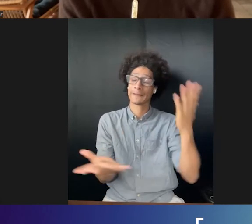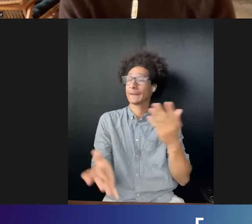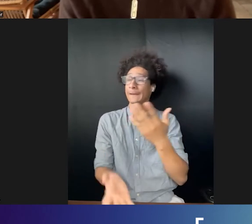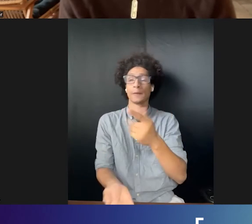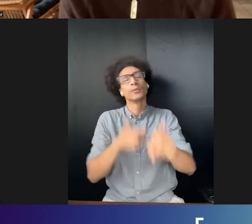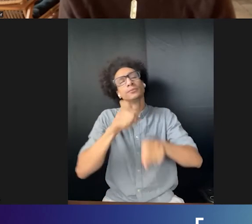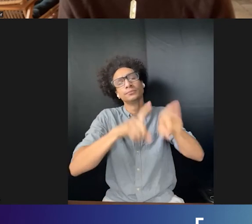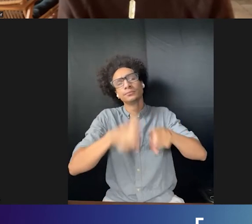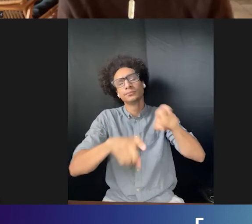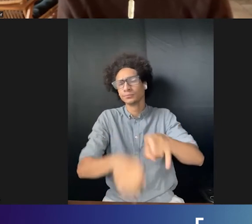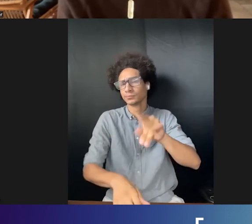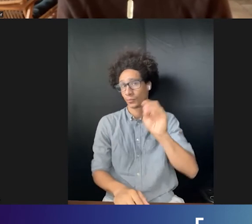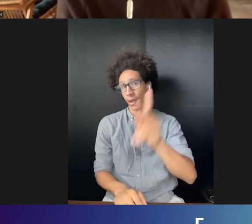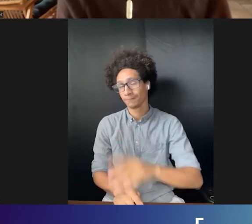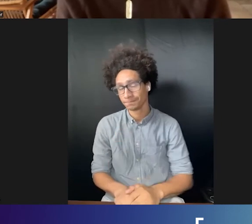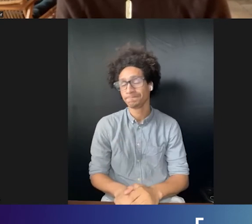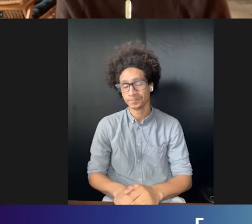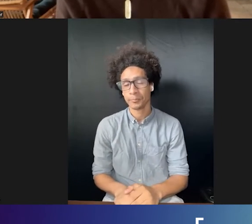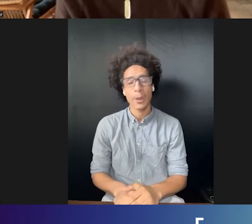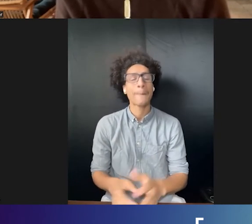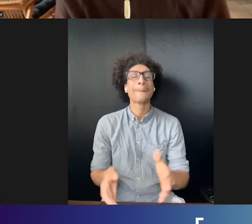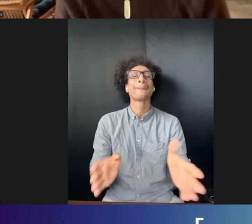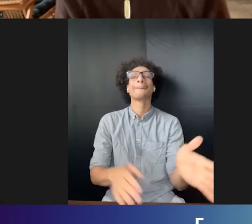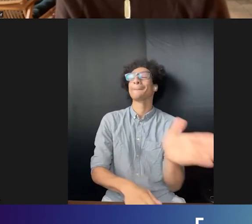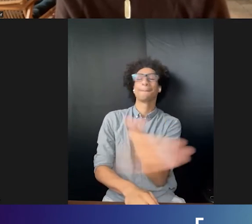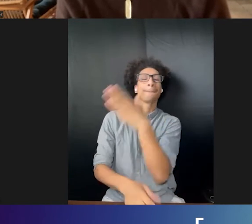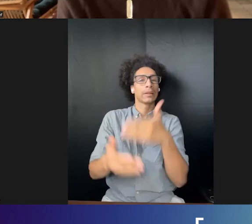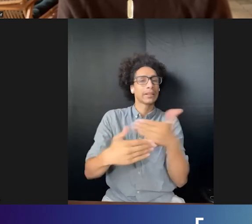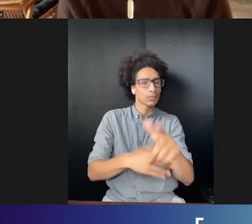The next question is from Louise and says once like,